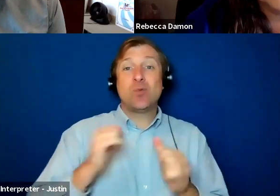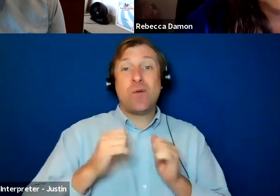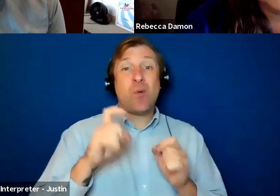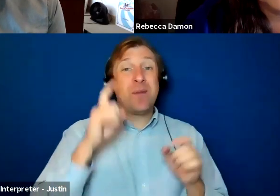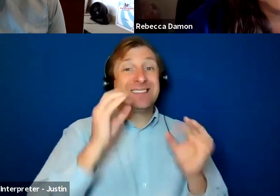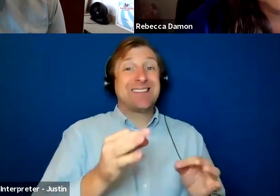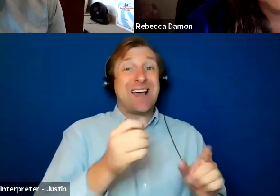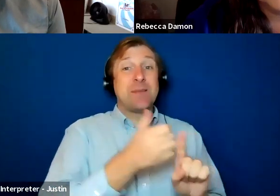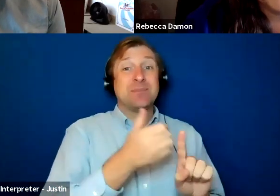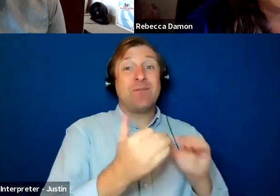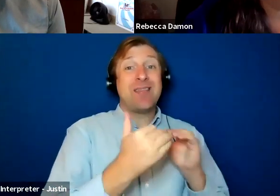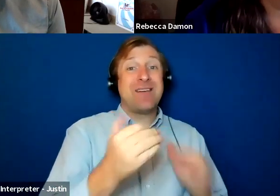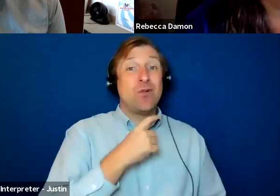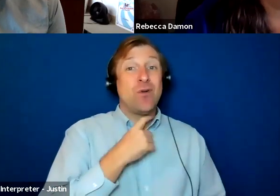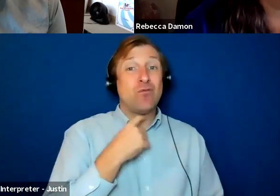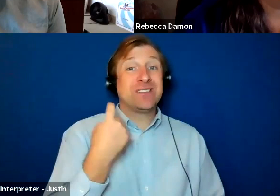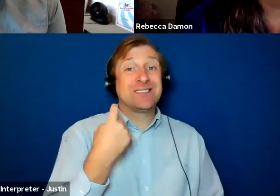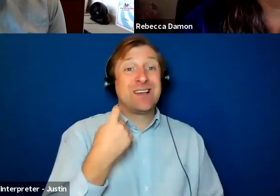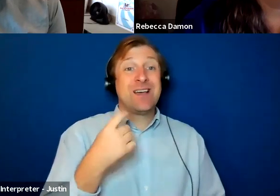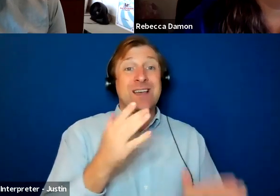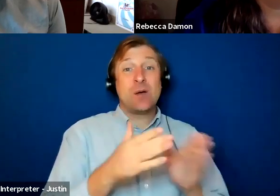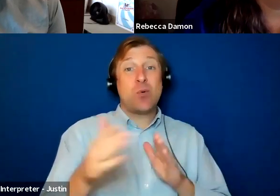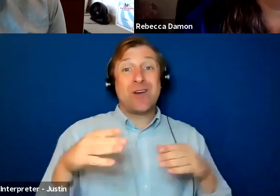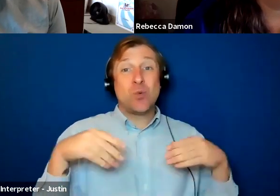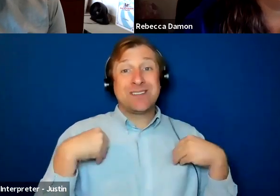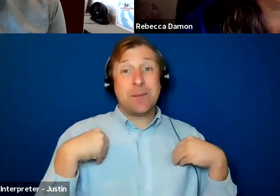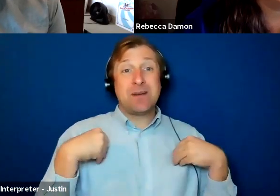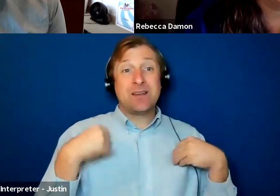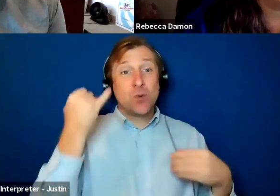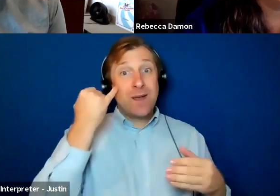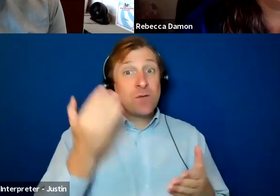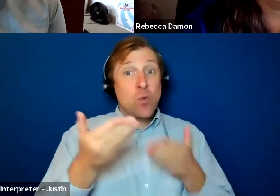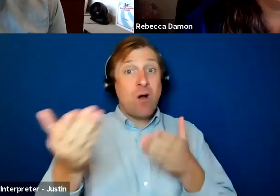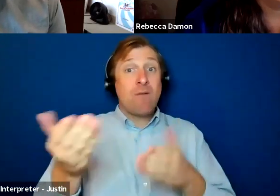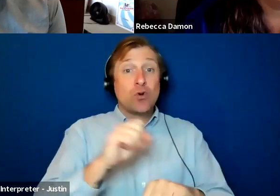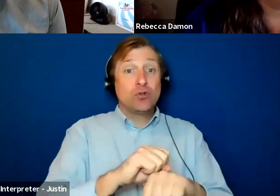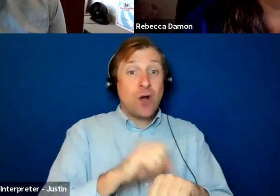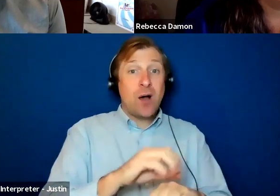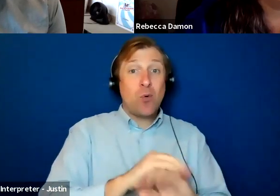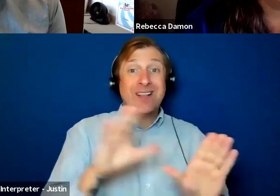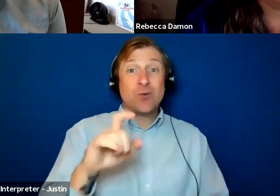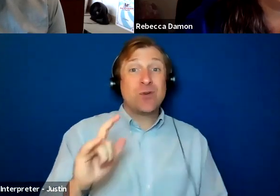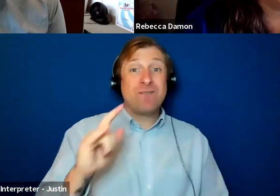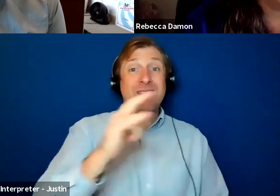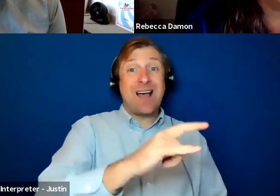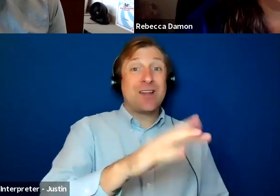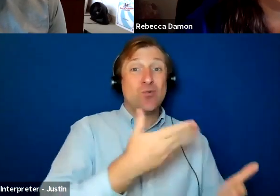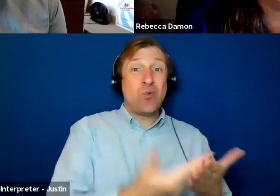what level of risk they're prepared to accept. If for example, you're offered a job where clearly you're going to have to fly to get there, let's say, you know, let's say